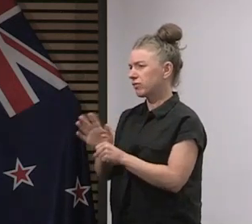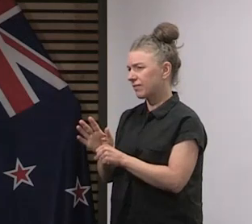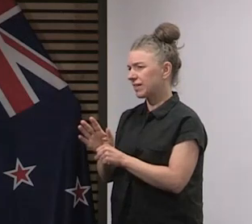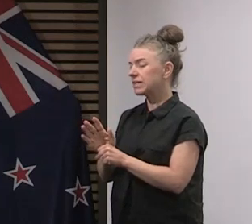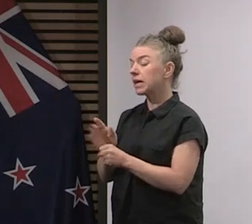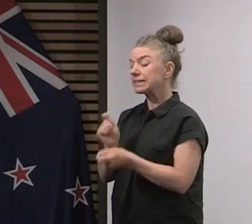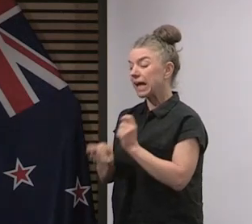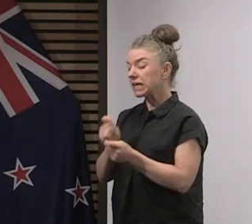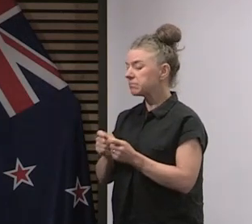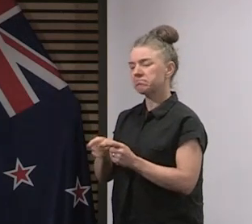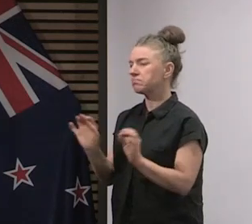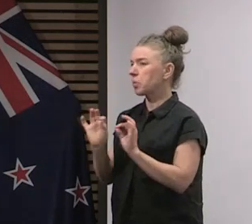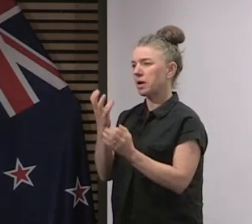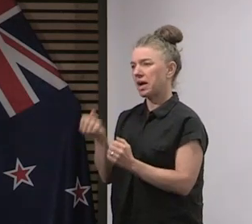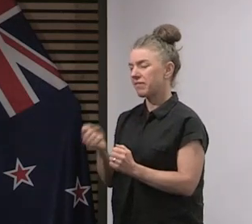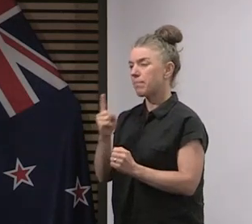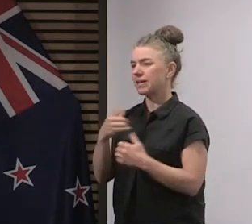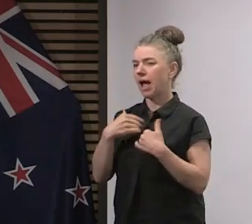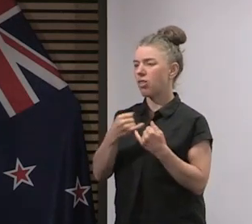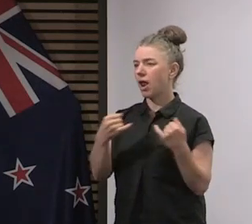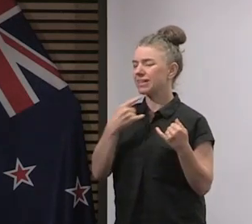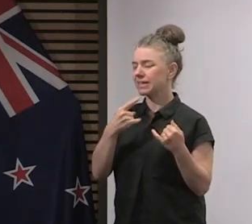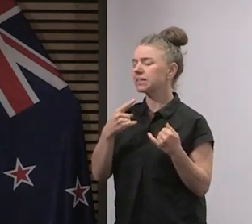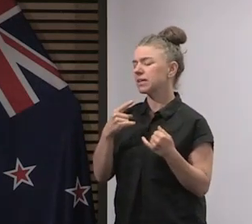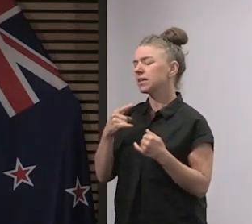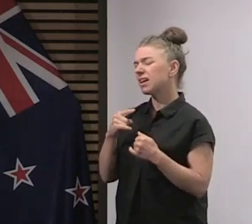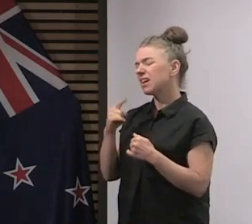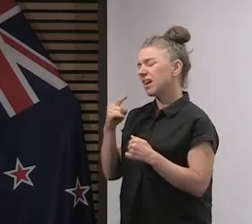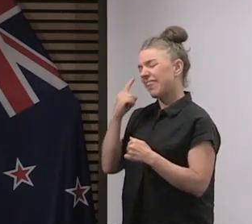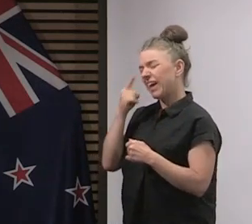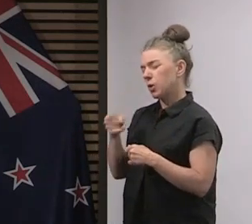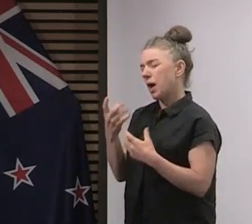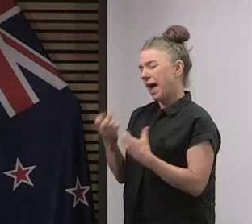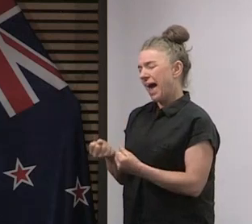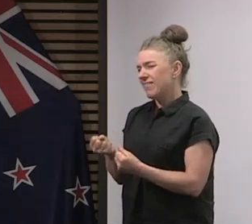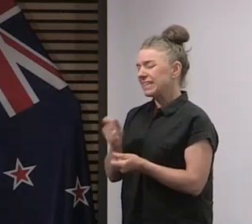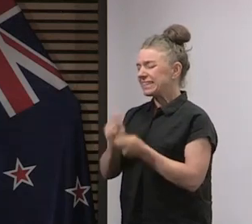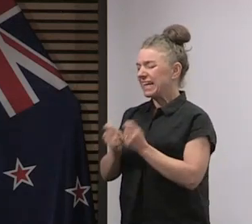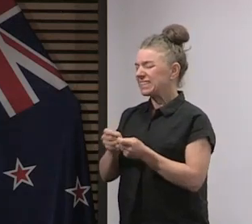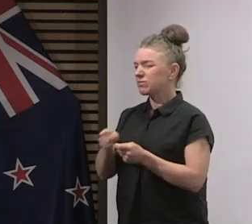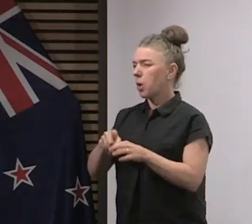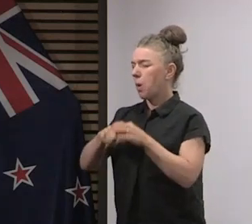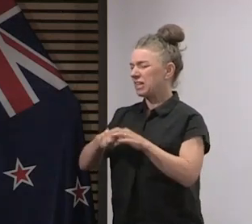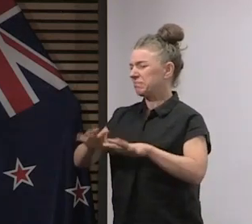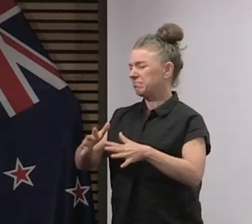there are two nurses that have been told they may have COVID-19 symptoms and have